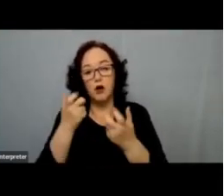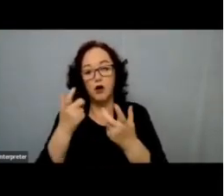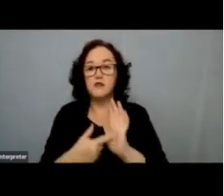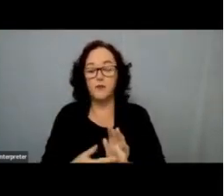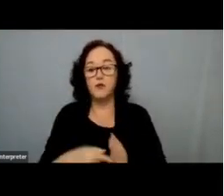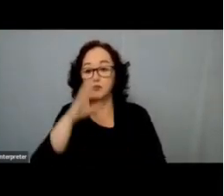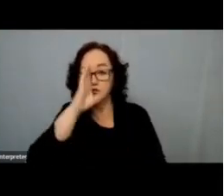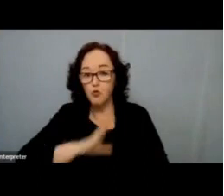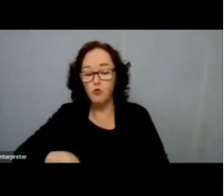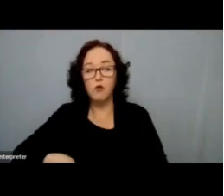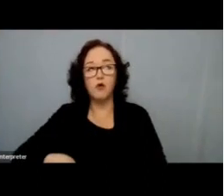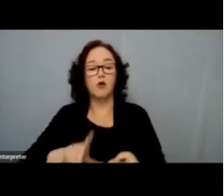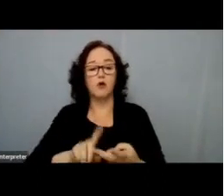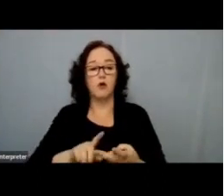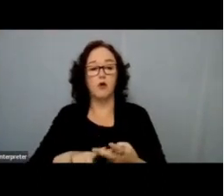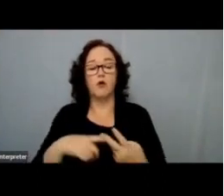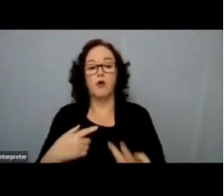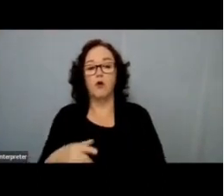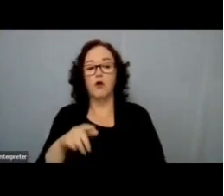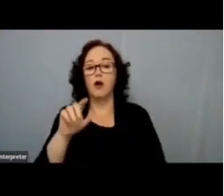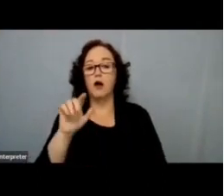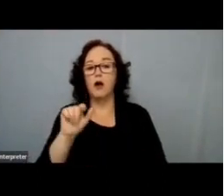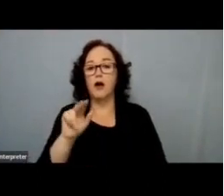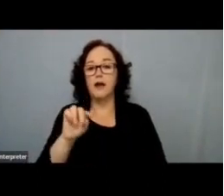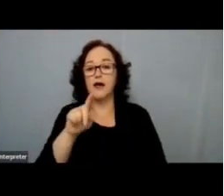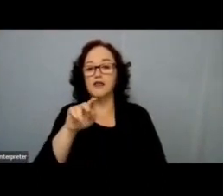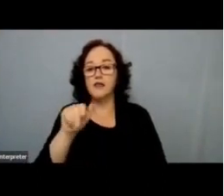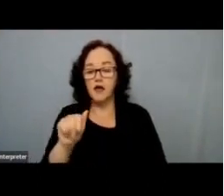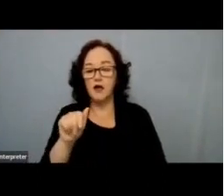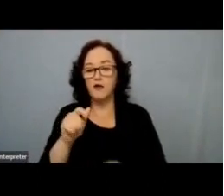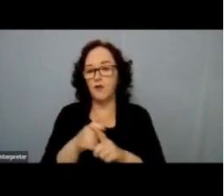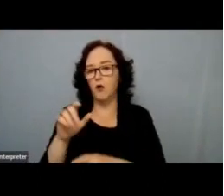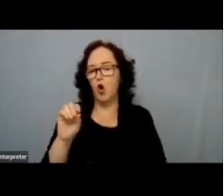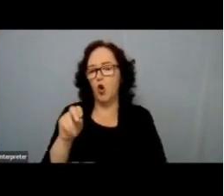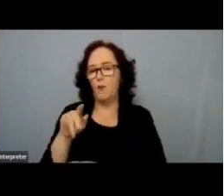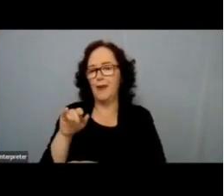anoxia, from unintentional opioid overdose, or brain tumor,